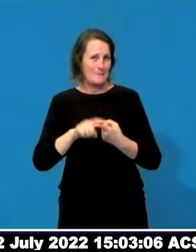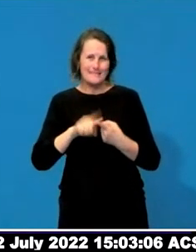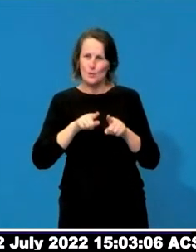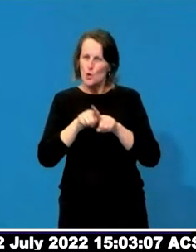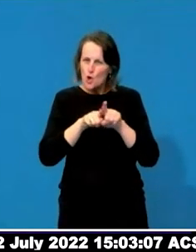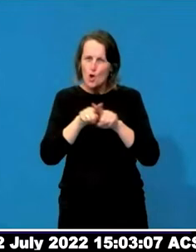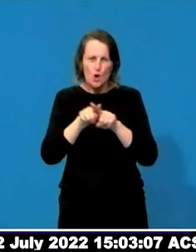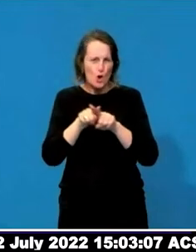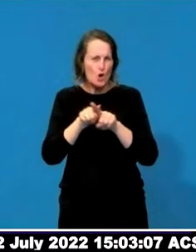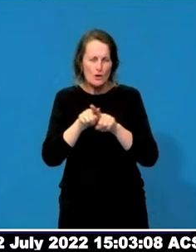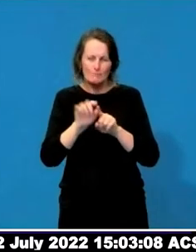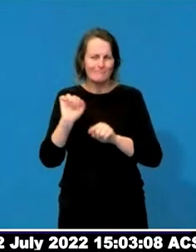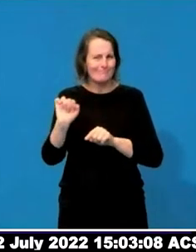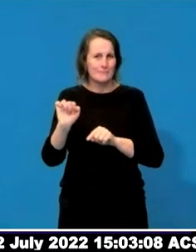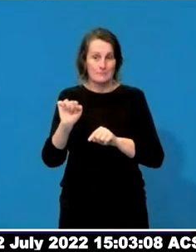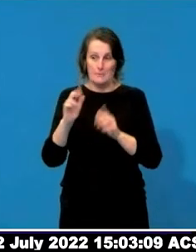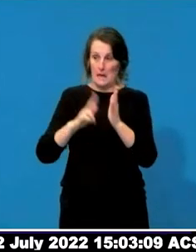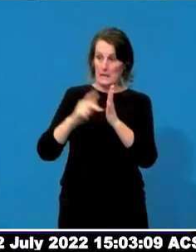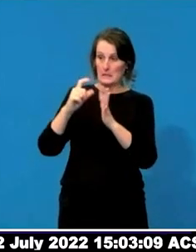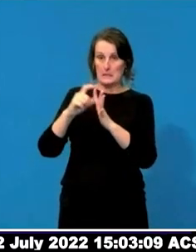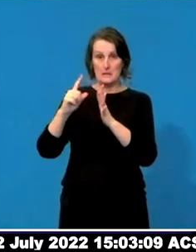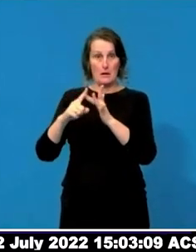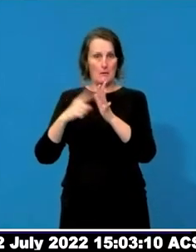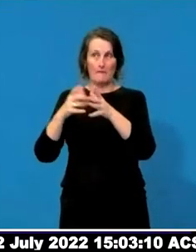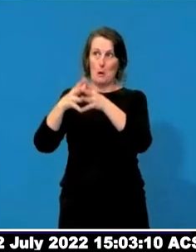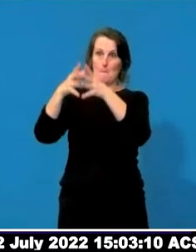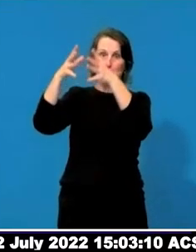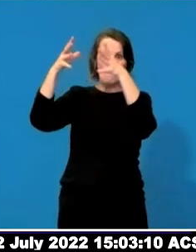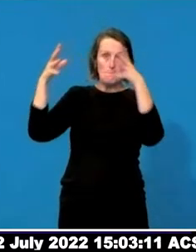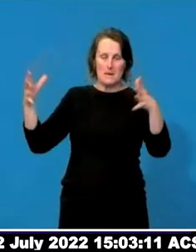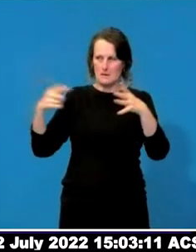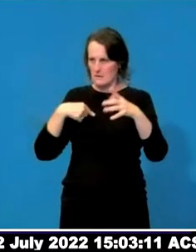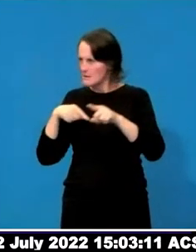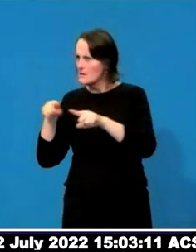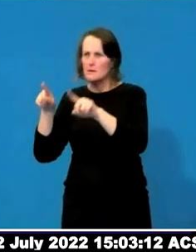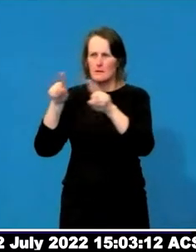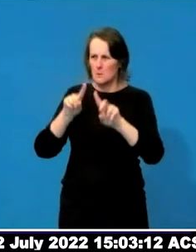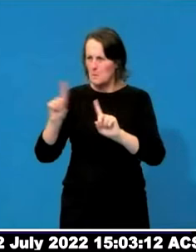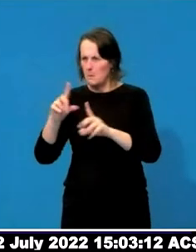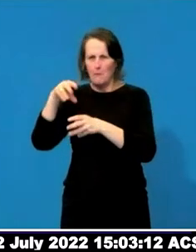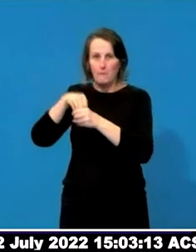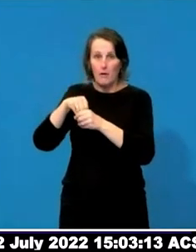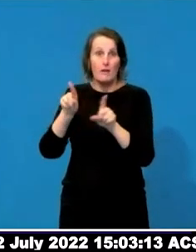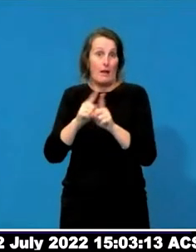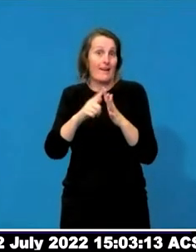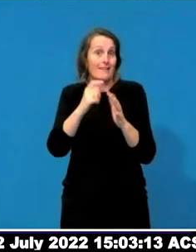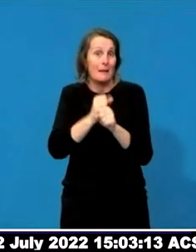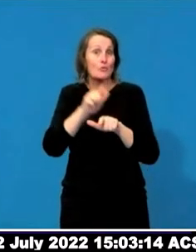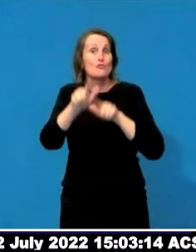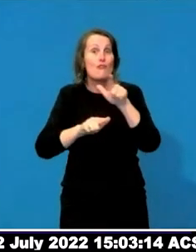Like I said, it's a very big, very complex system and so, for me, the travel component was the least of my concerns